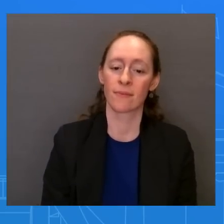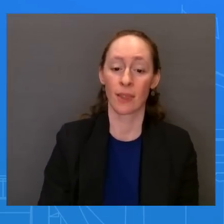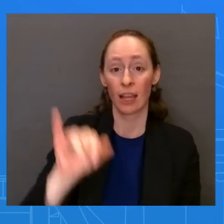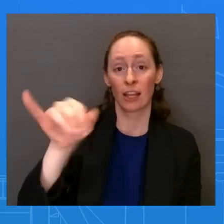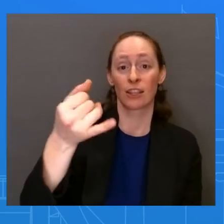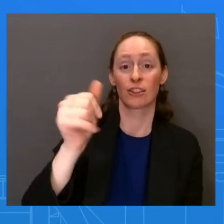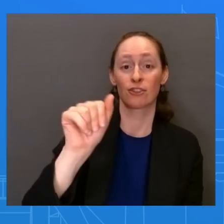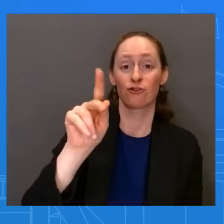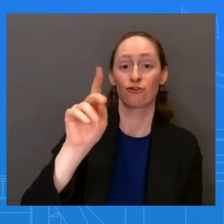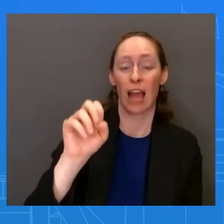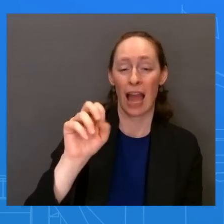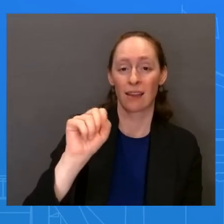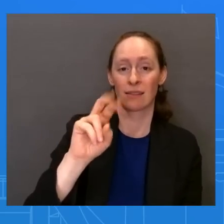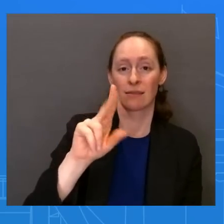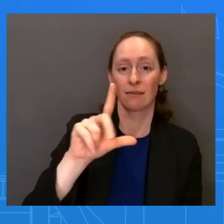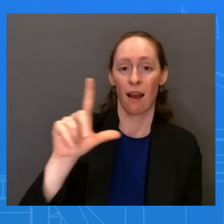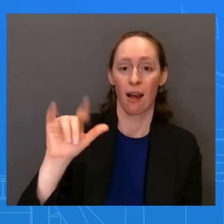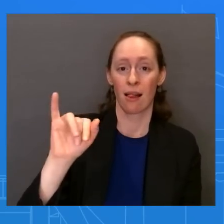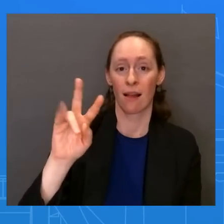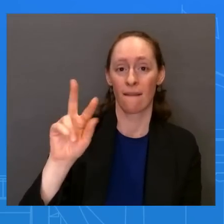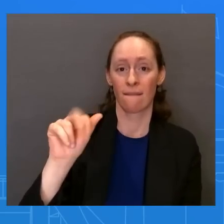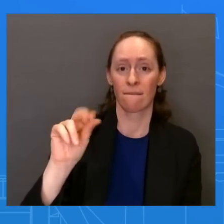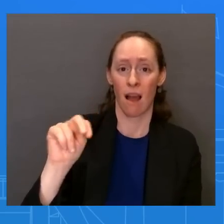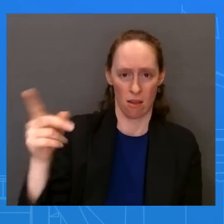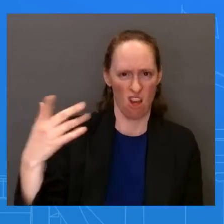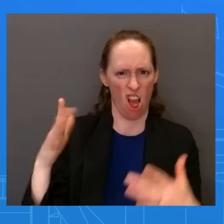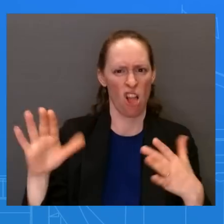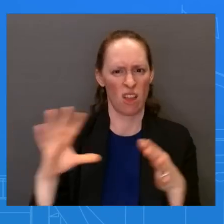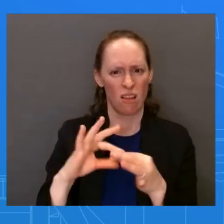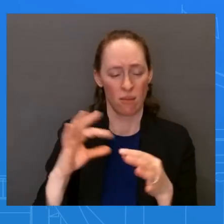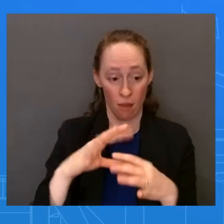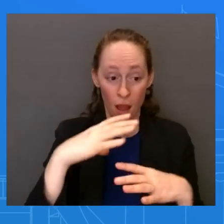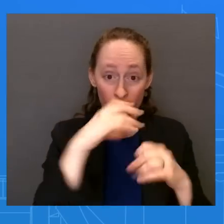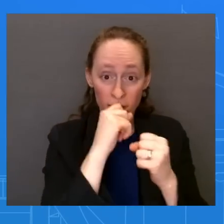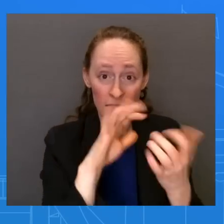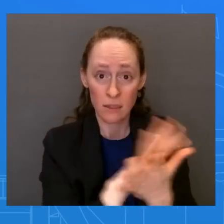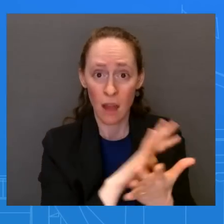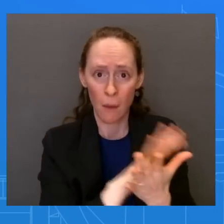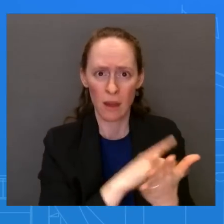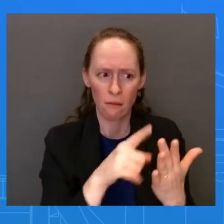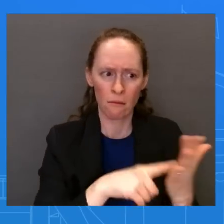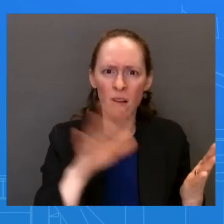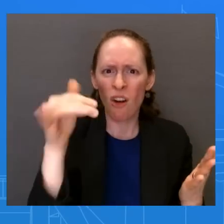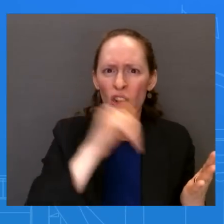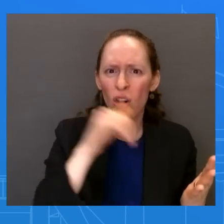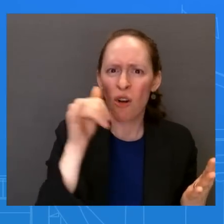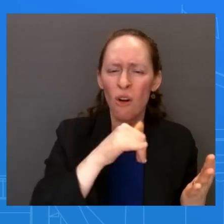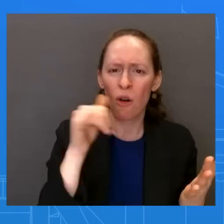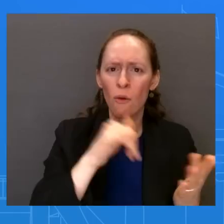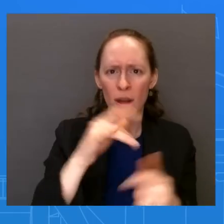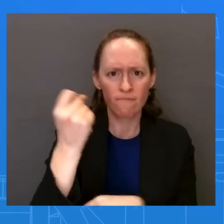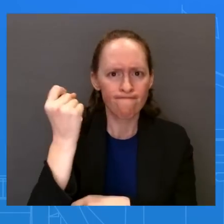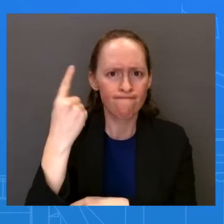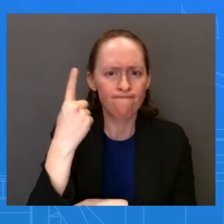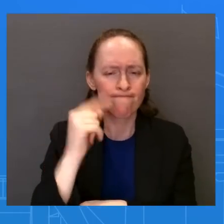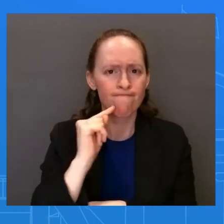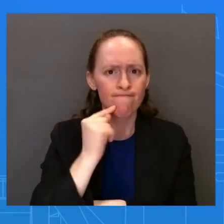And I'm just going to leave it there. I'm not going to open this up for discussion. We have answered many questions when it --